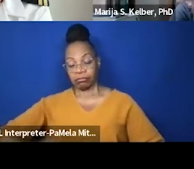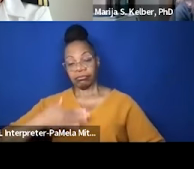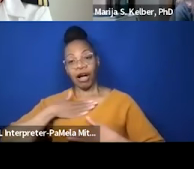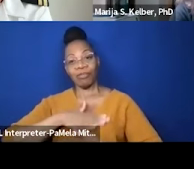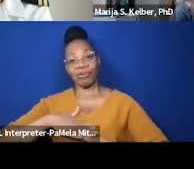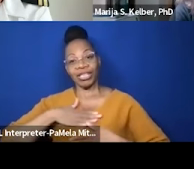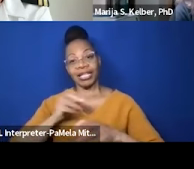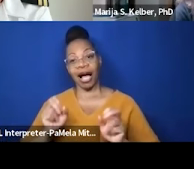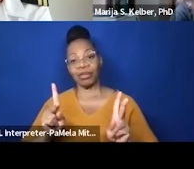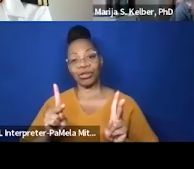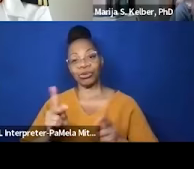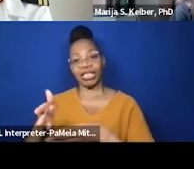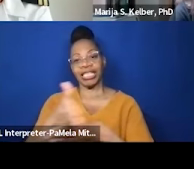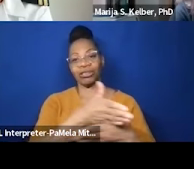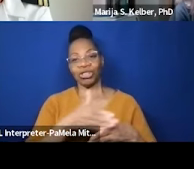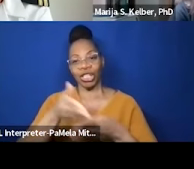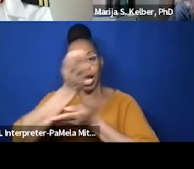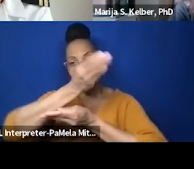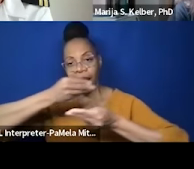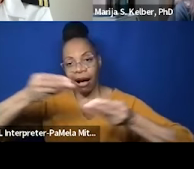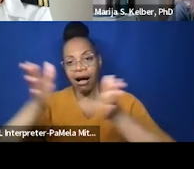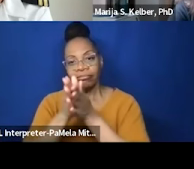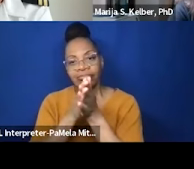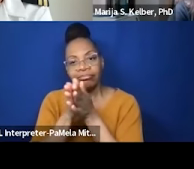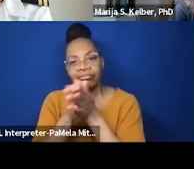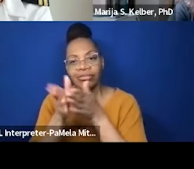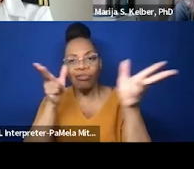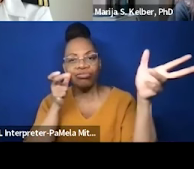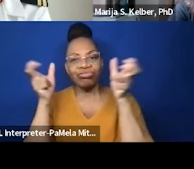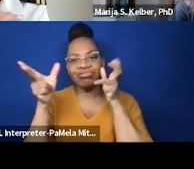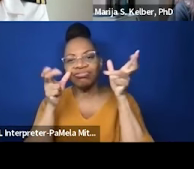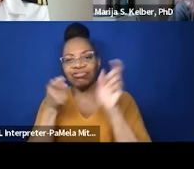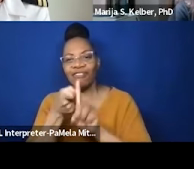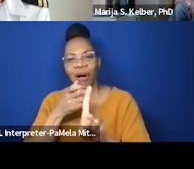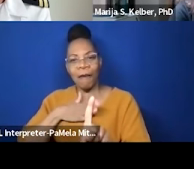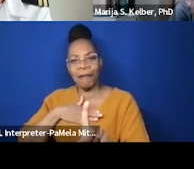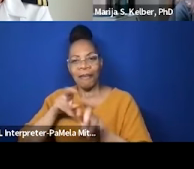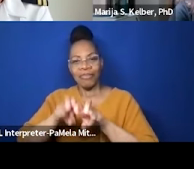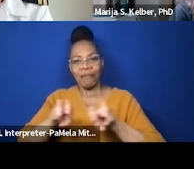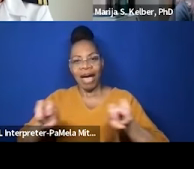I look forward to hearing from my fellow panelists. Again, you will be receiving this.